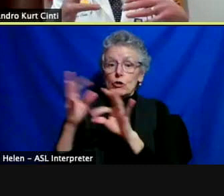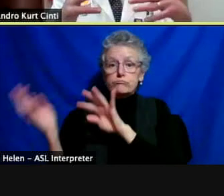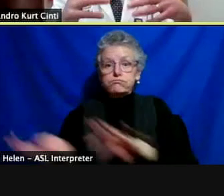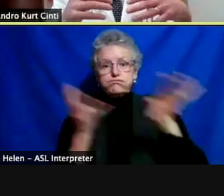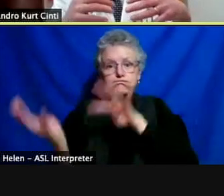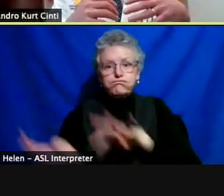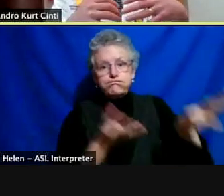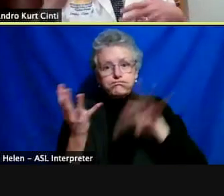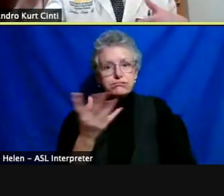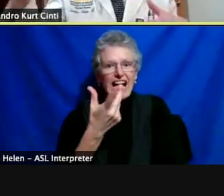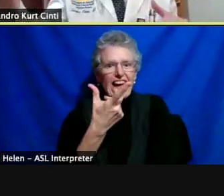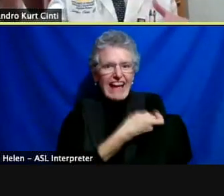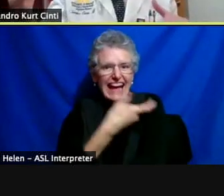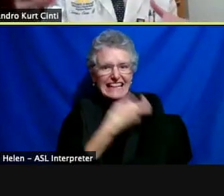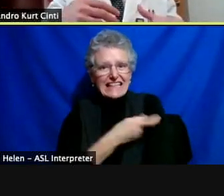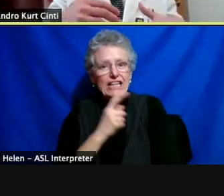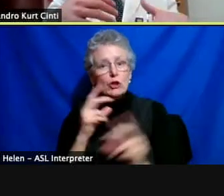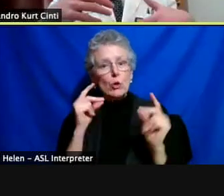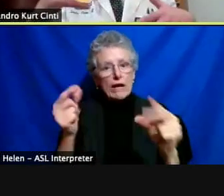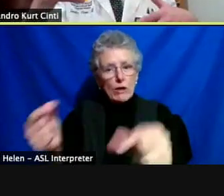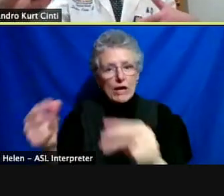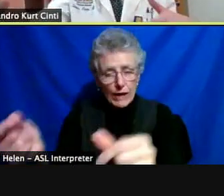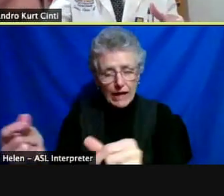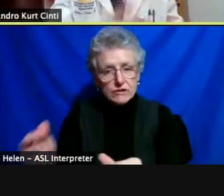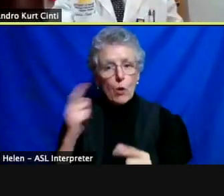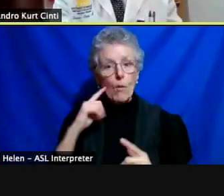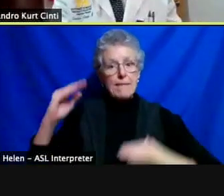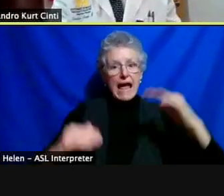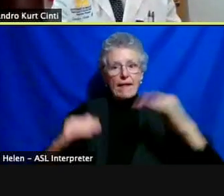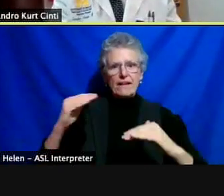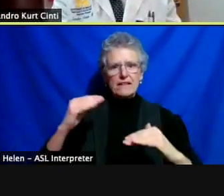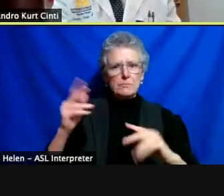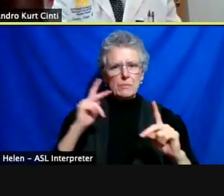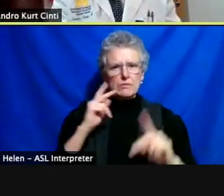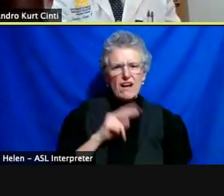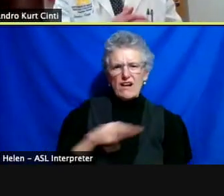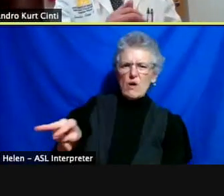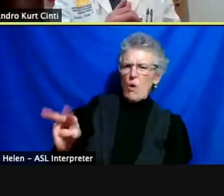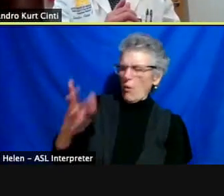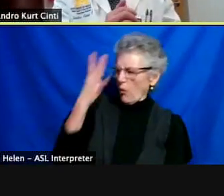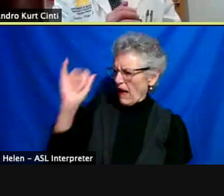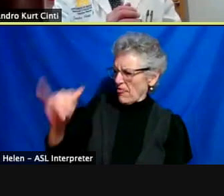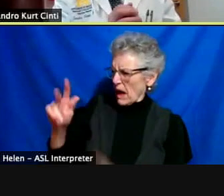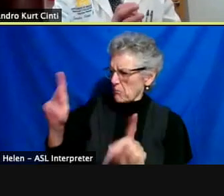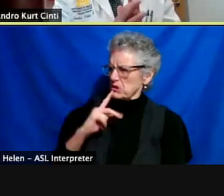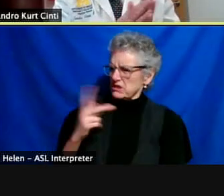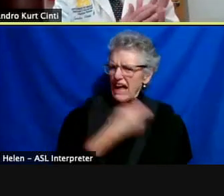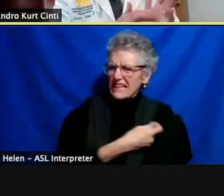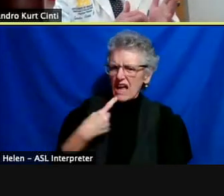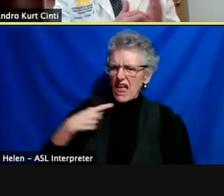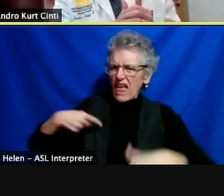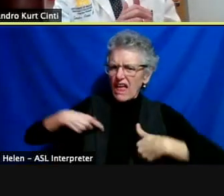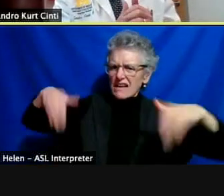sometimes people out there will see somebody who, my gosh why are they getting vaccinated and I haven't yet gotten my invitation?